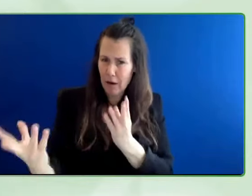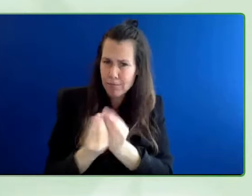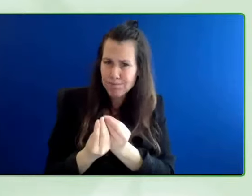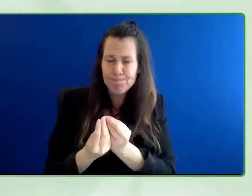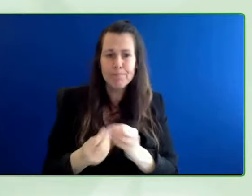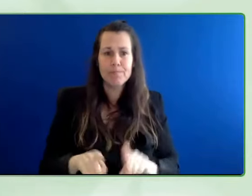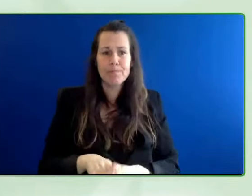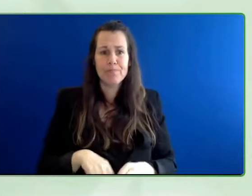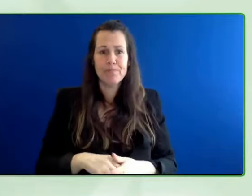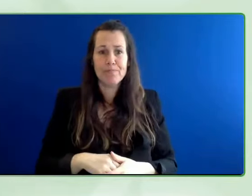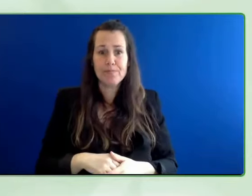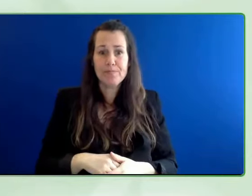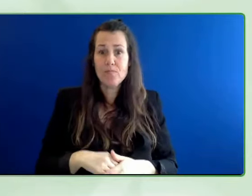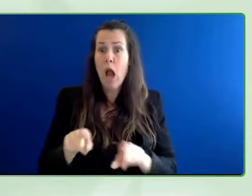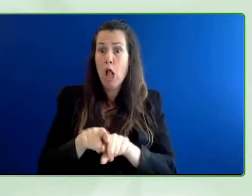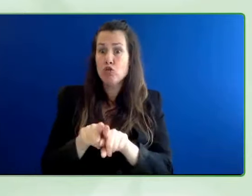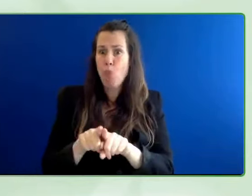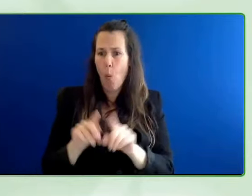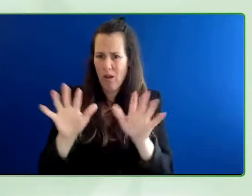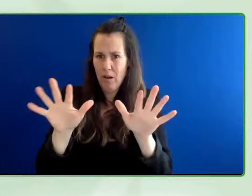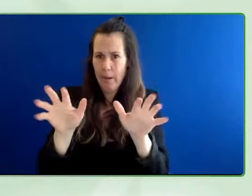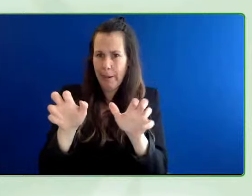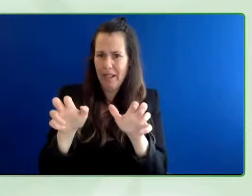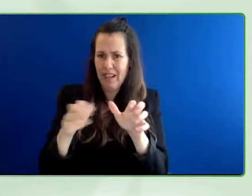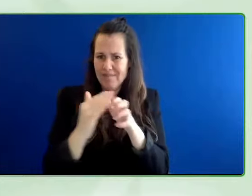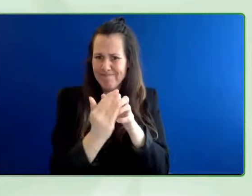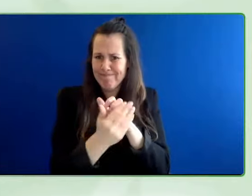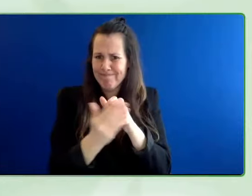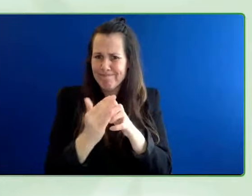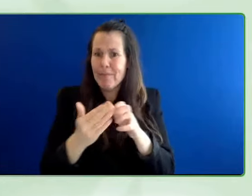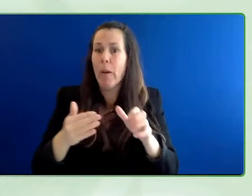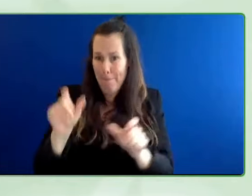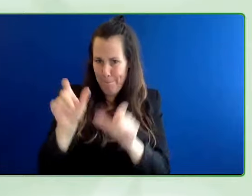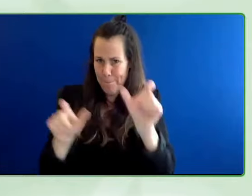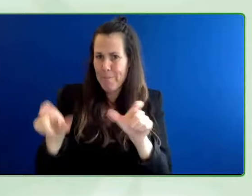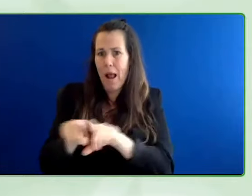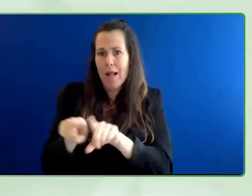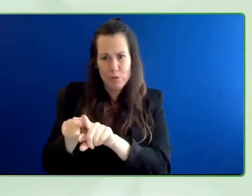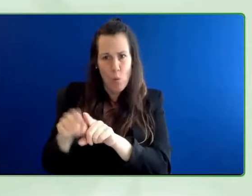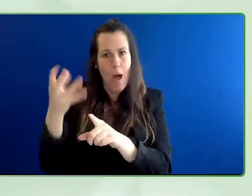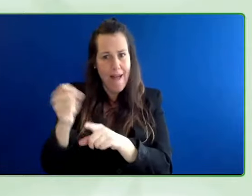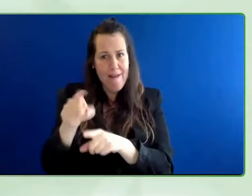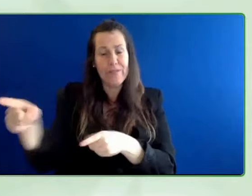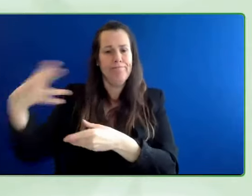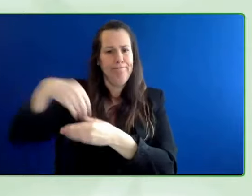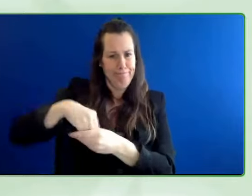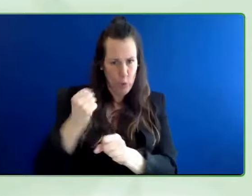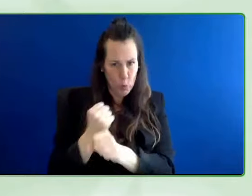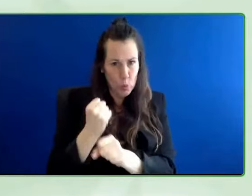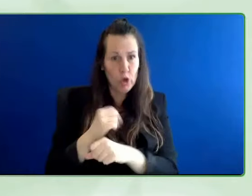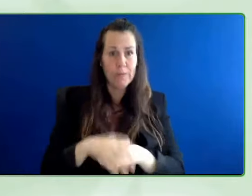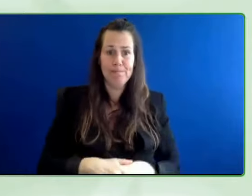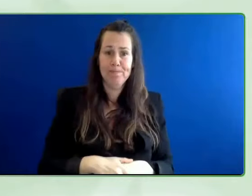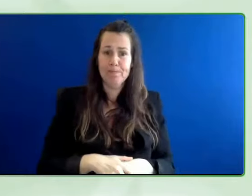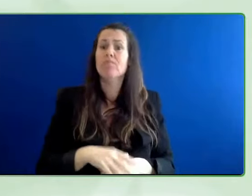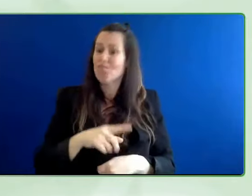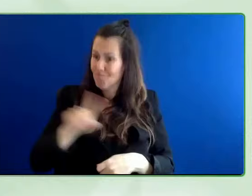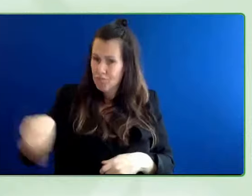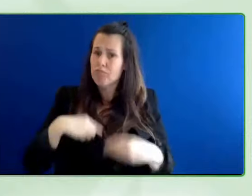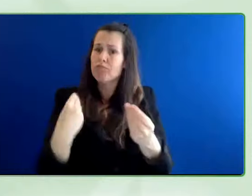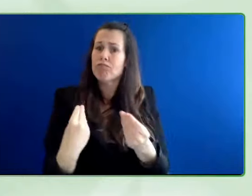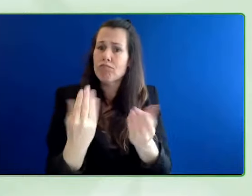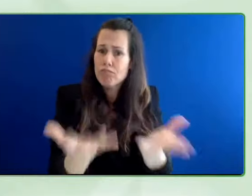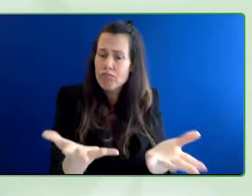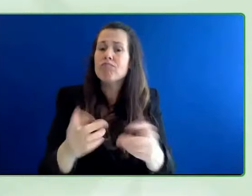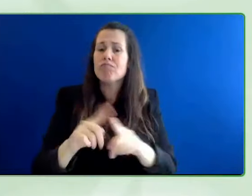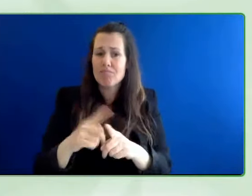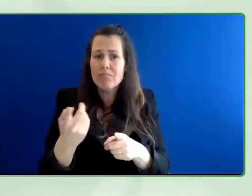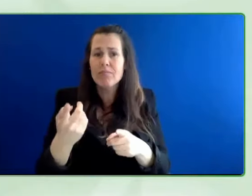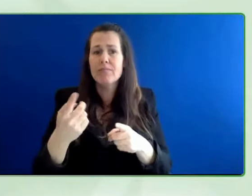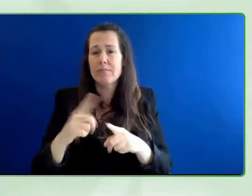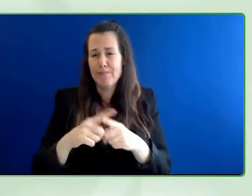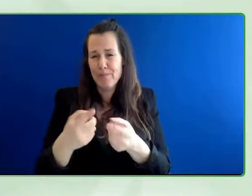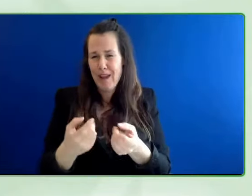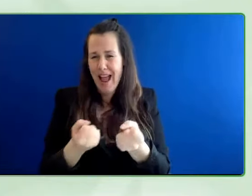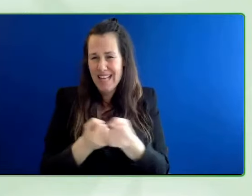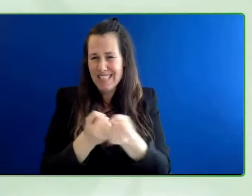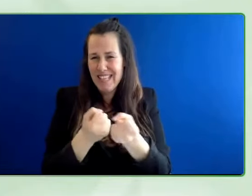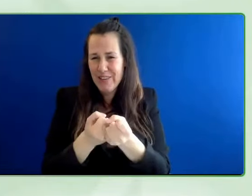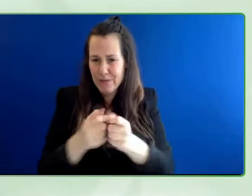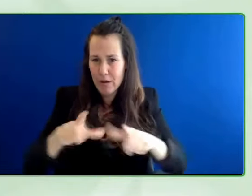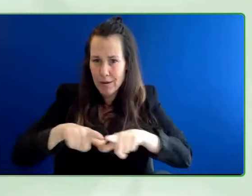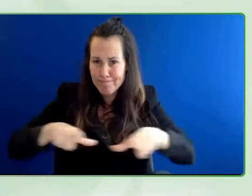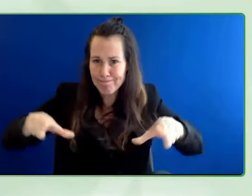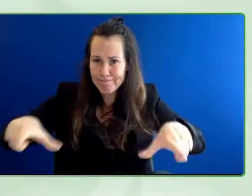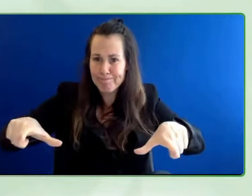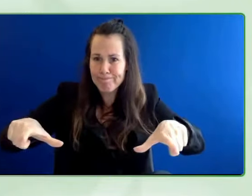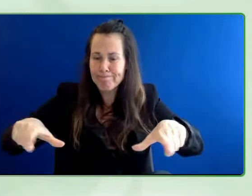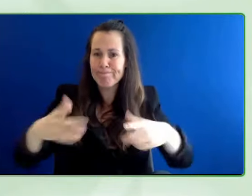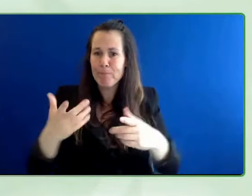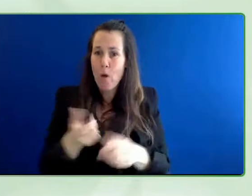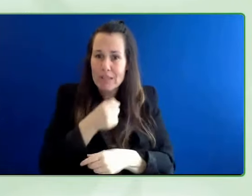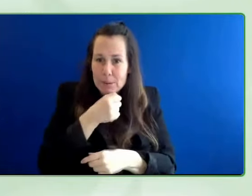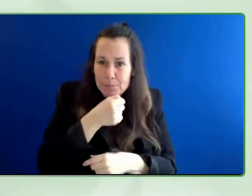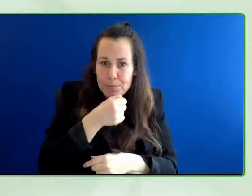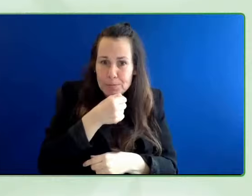we face during our work is include the unmatch between demand and supply.